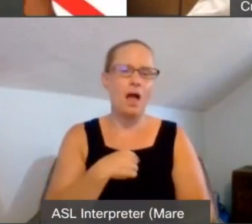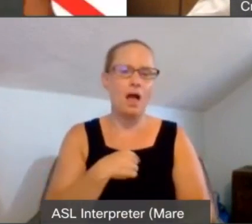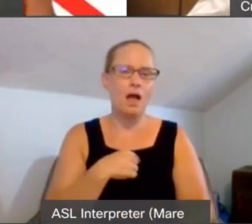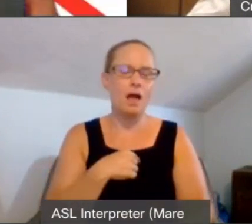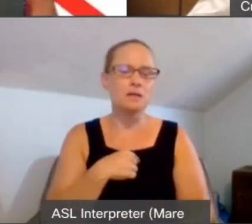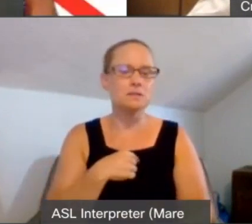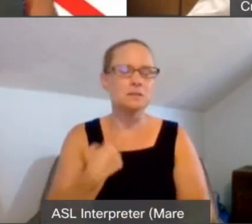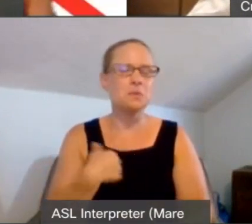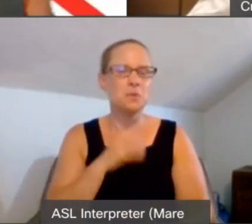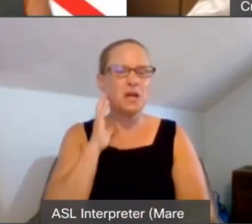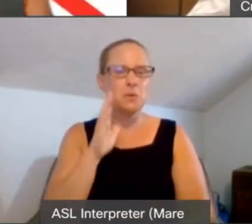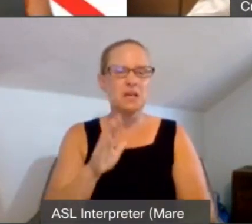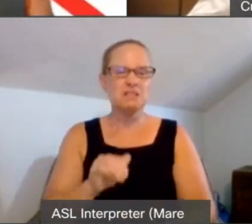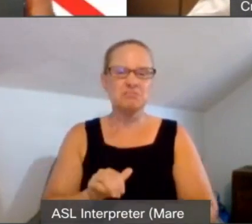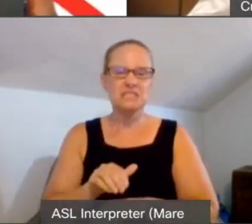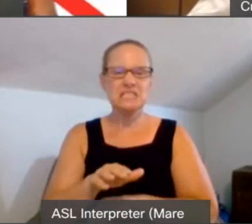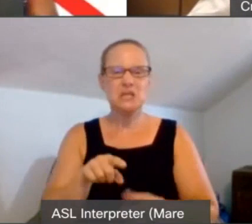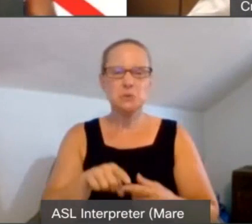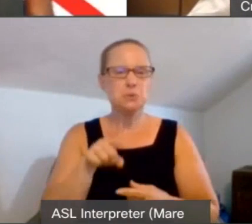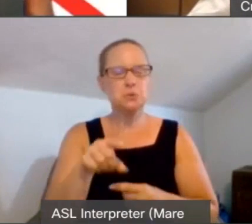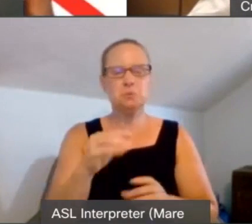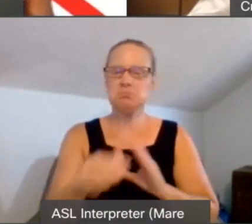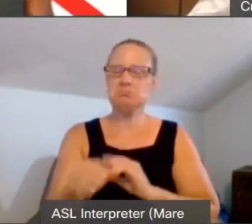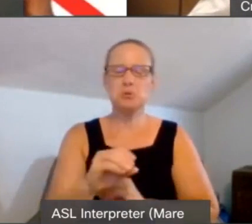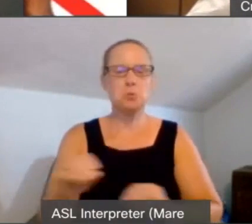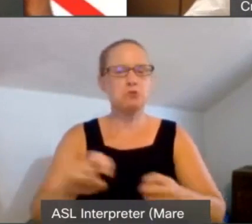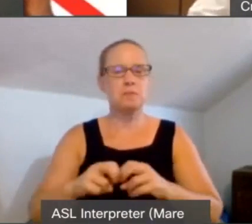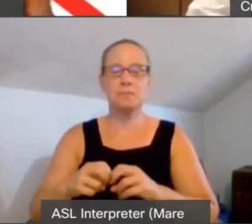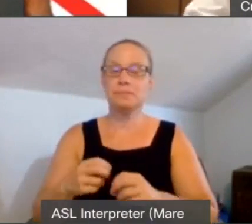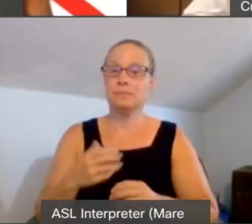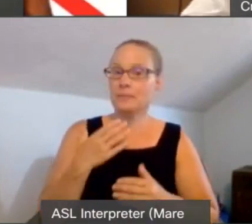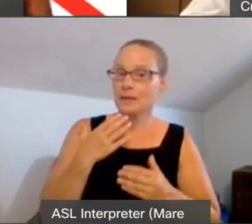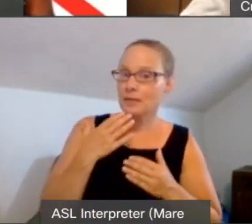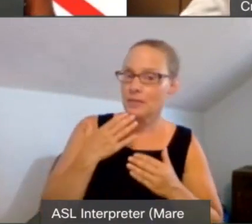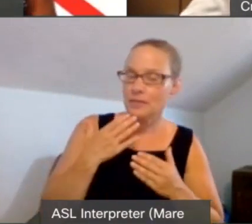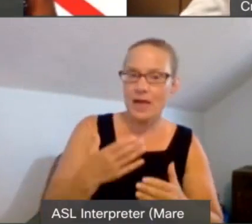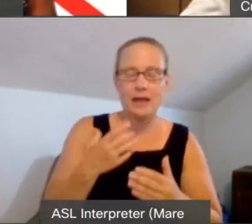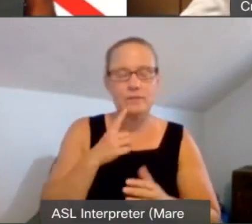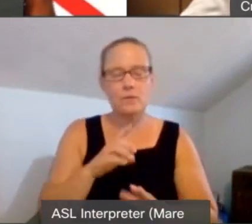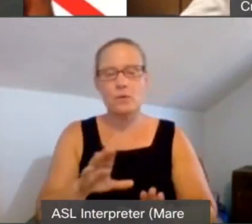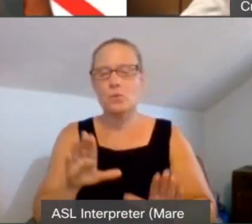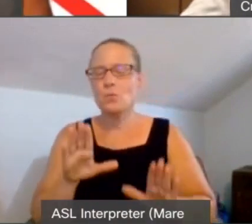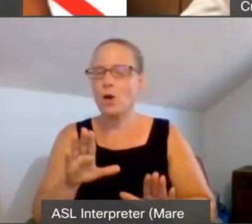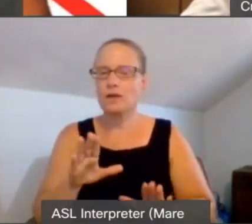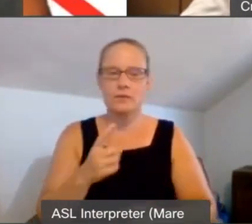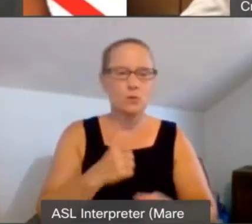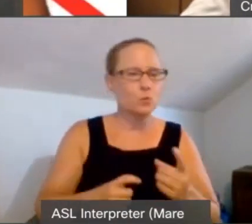and we can make sure that we can get that for you so that's not a problem at all. So thank you for these really wonderful questions that you submitted.